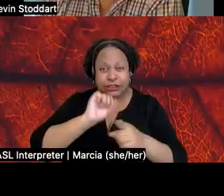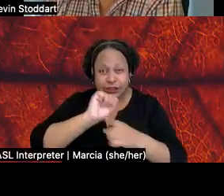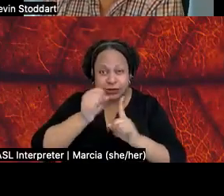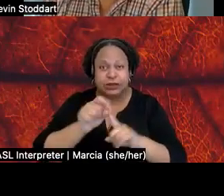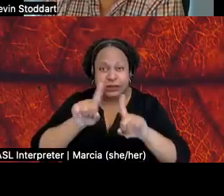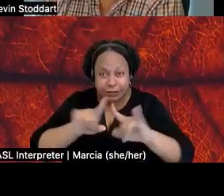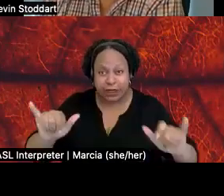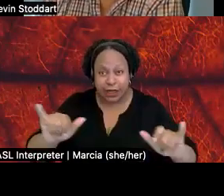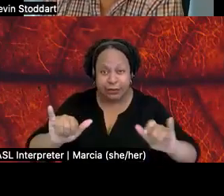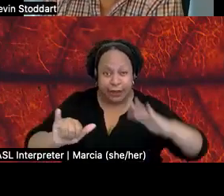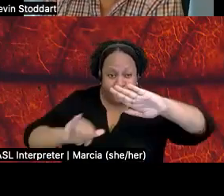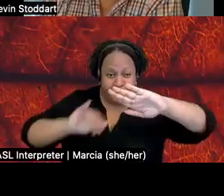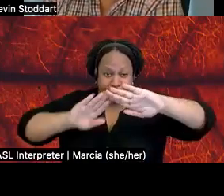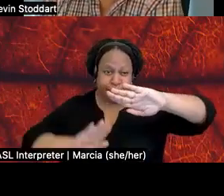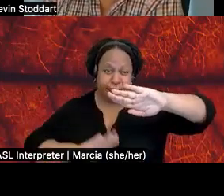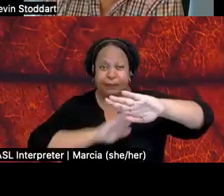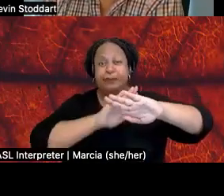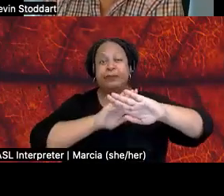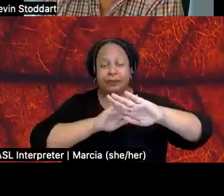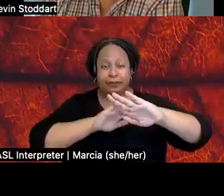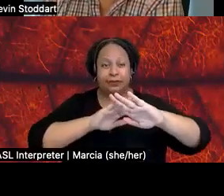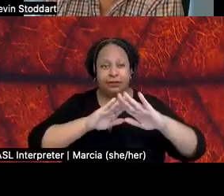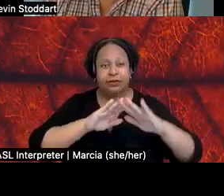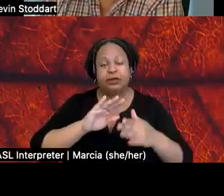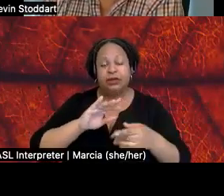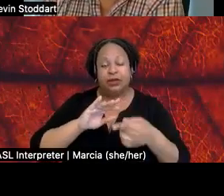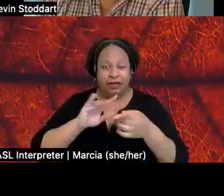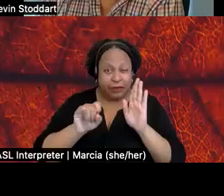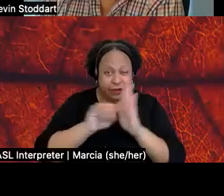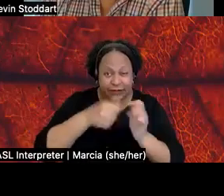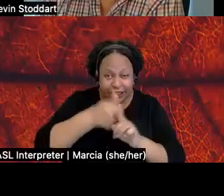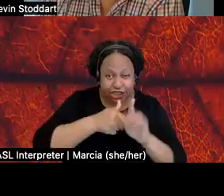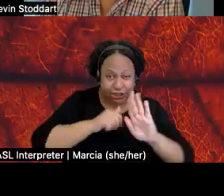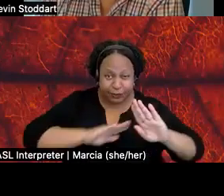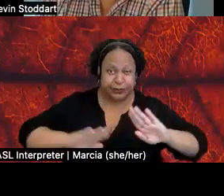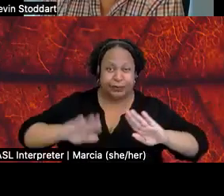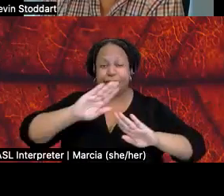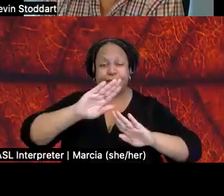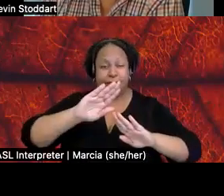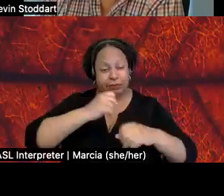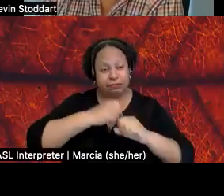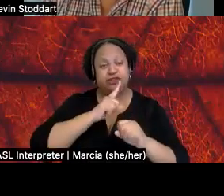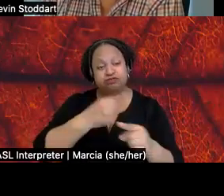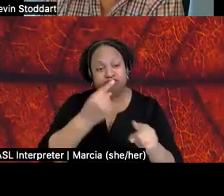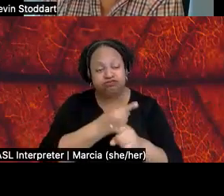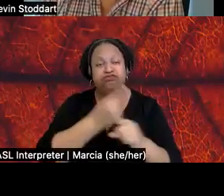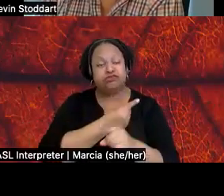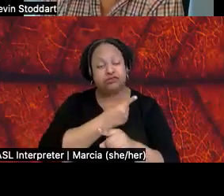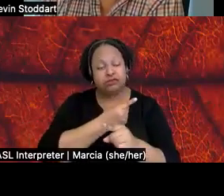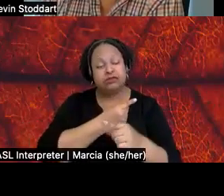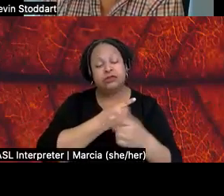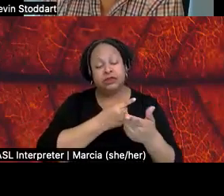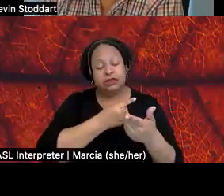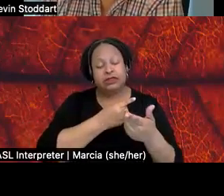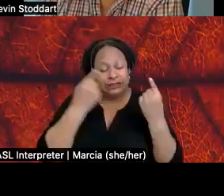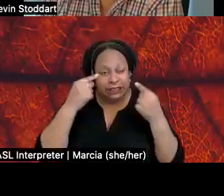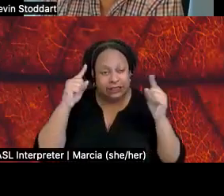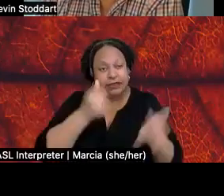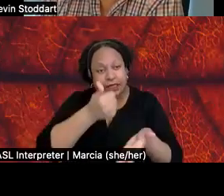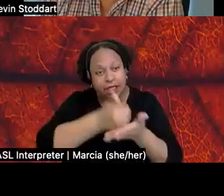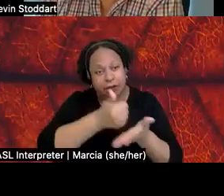successfully help the student who is autistic in professional programs.